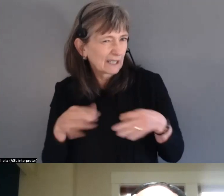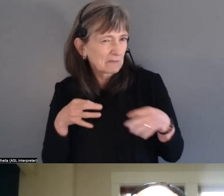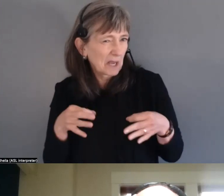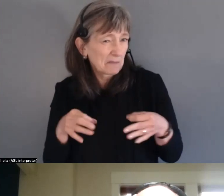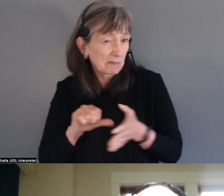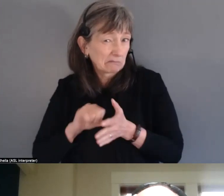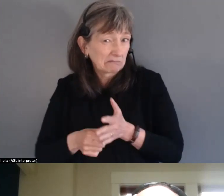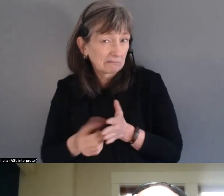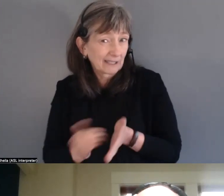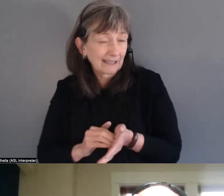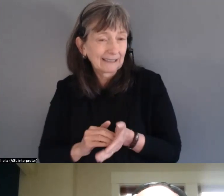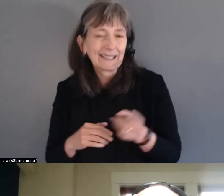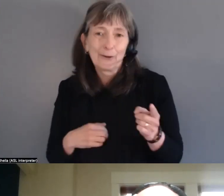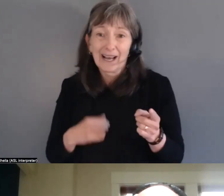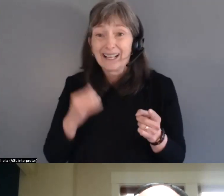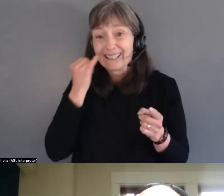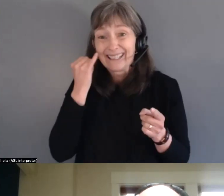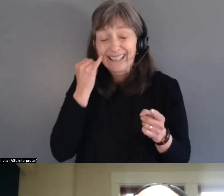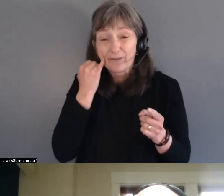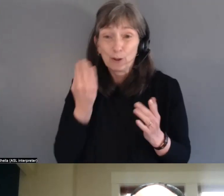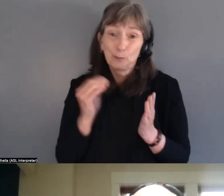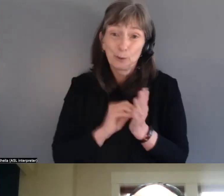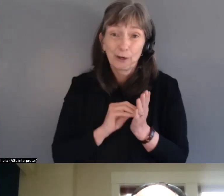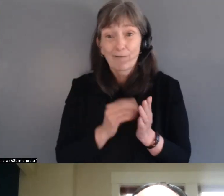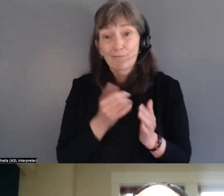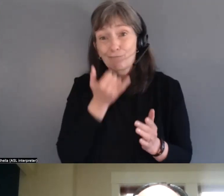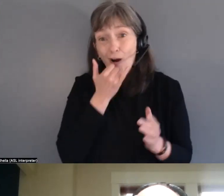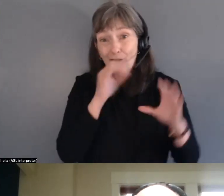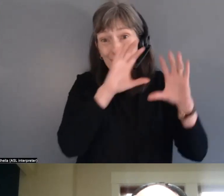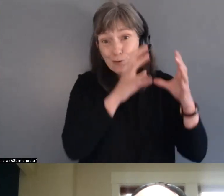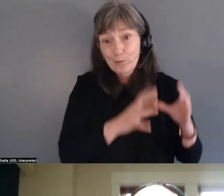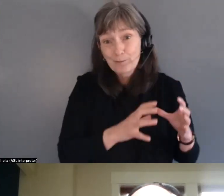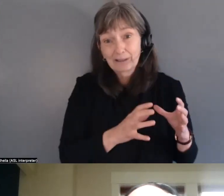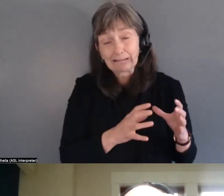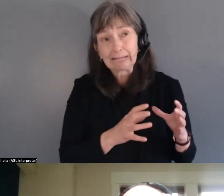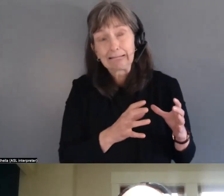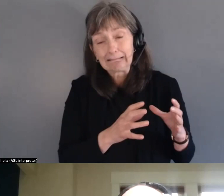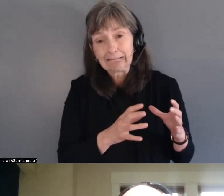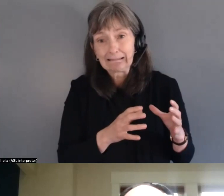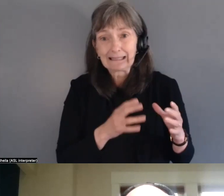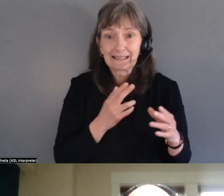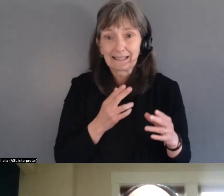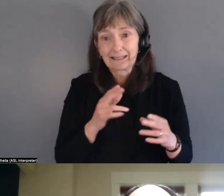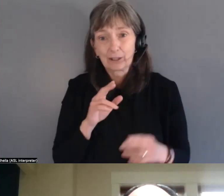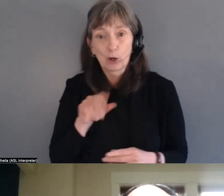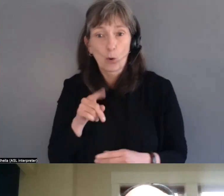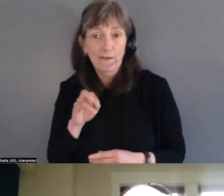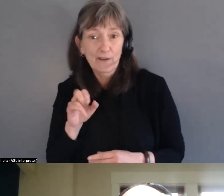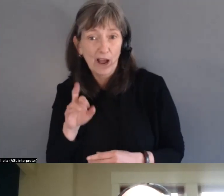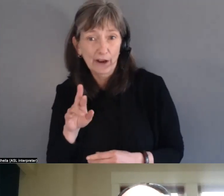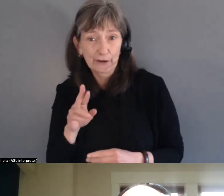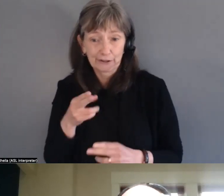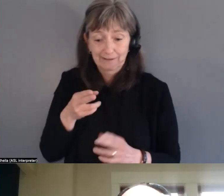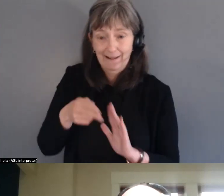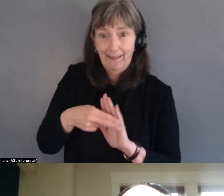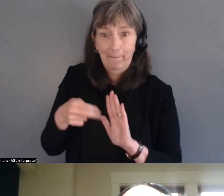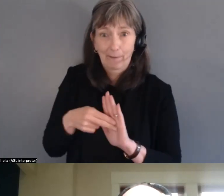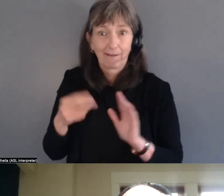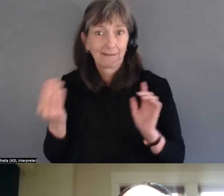wrong classification is gonna be quite bad. Yes, that's some sort of cardinal sin I think for book